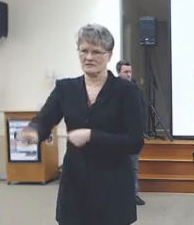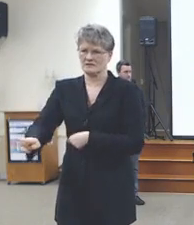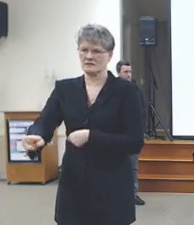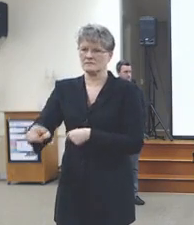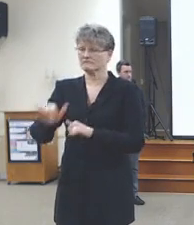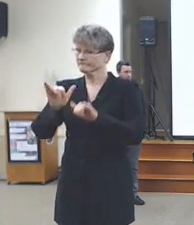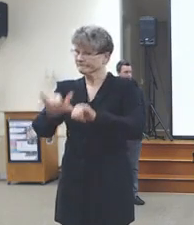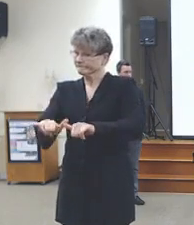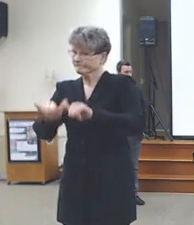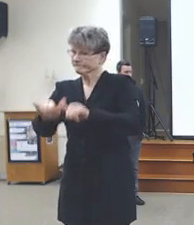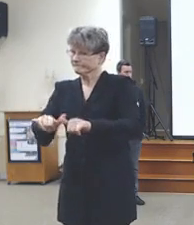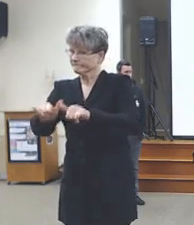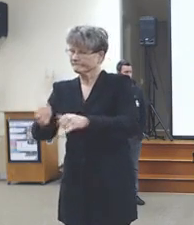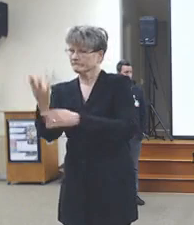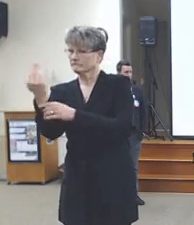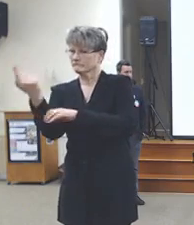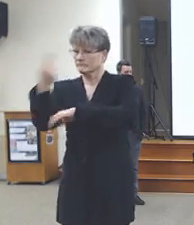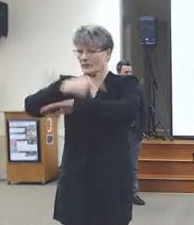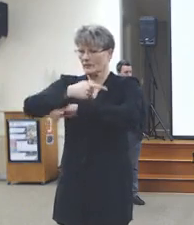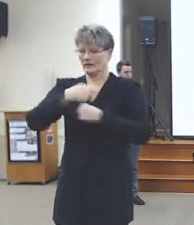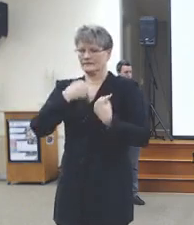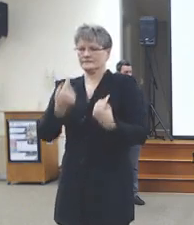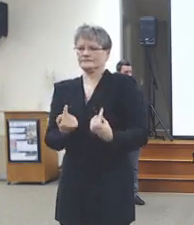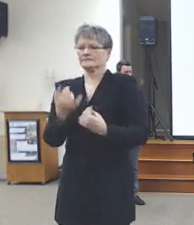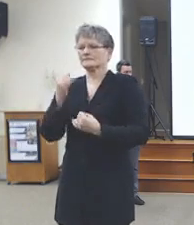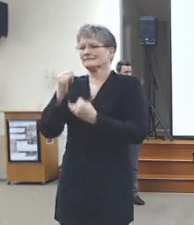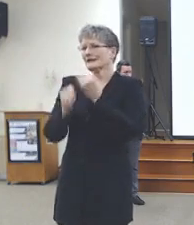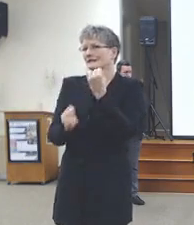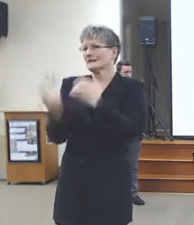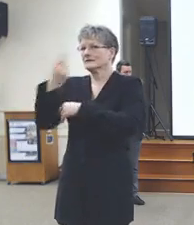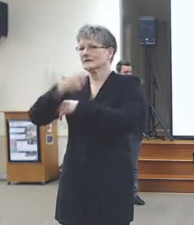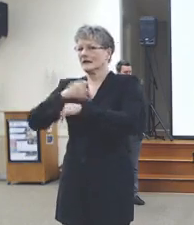their last exposure to the patient who's been identified as as testing positive